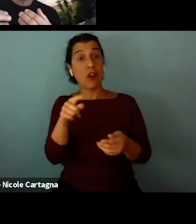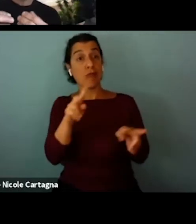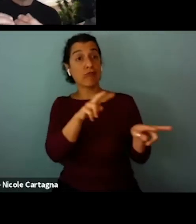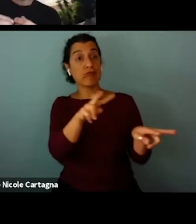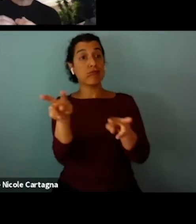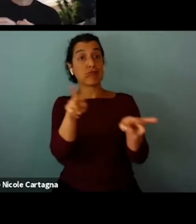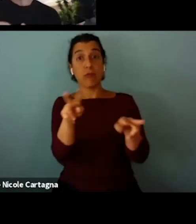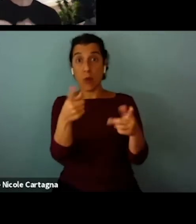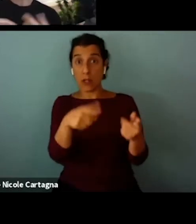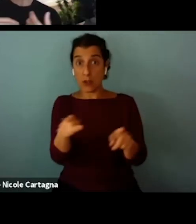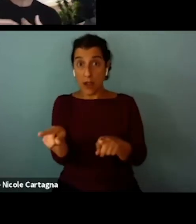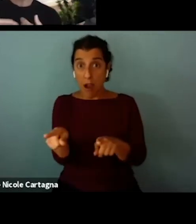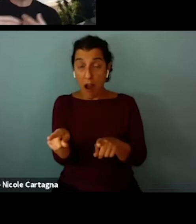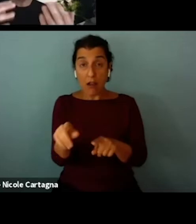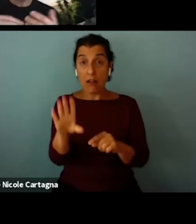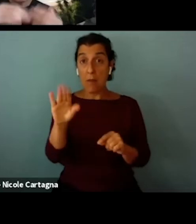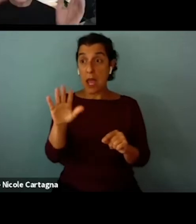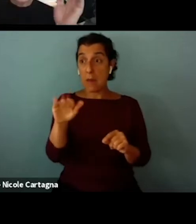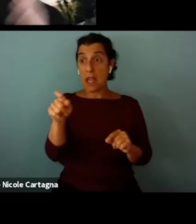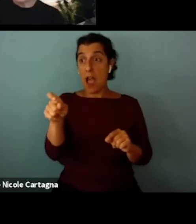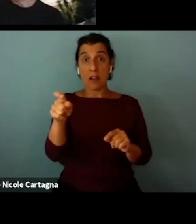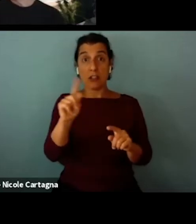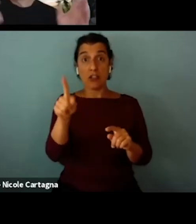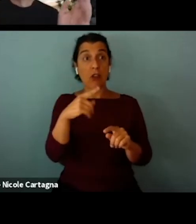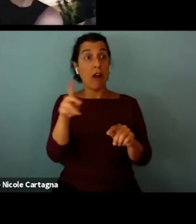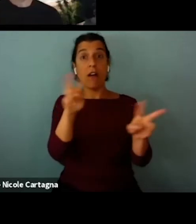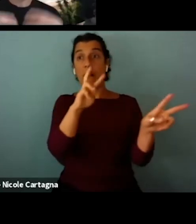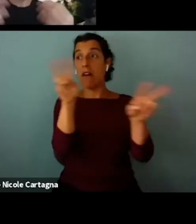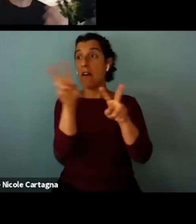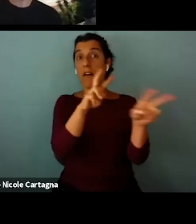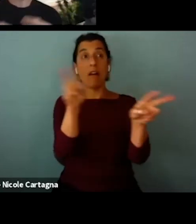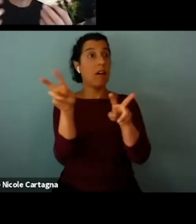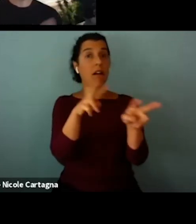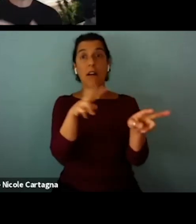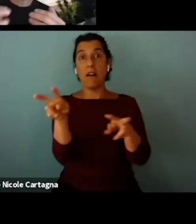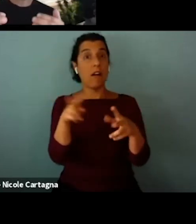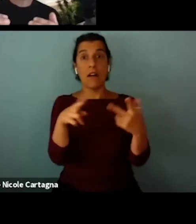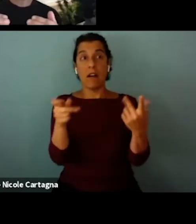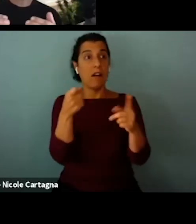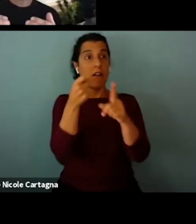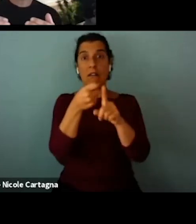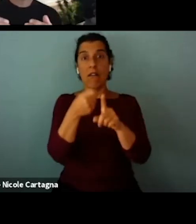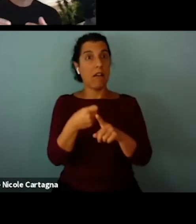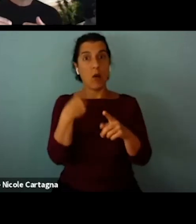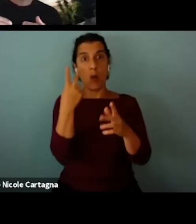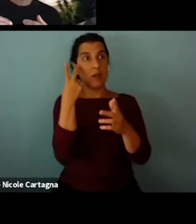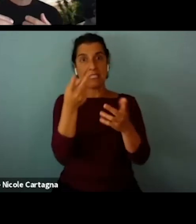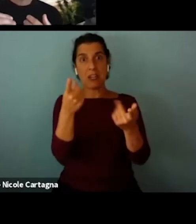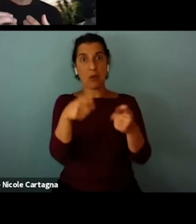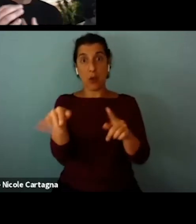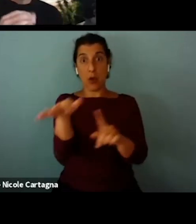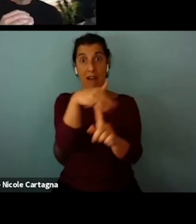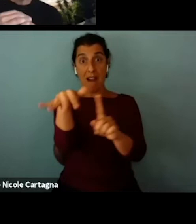um is she just looking around just to see what's going on in the scene is she doing a